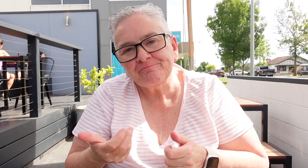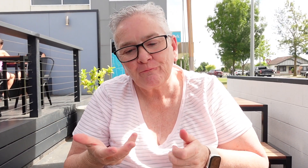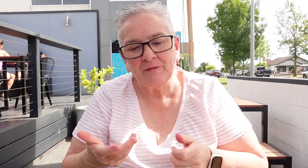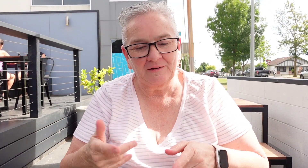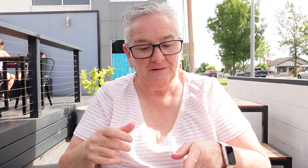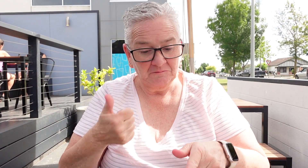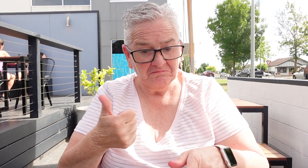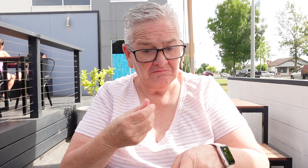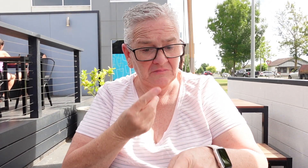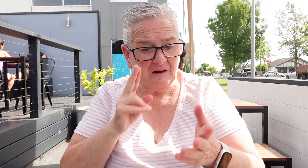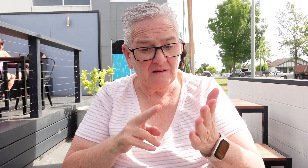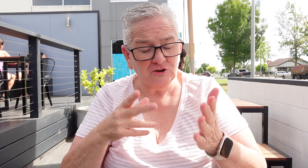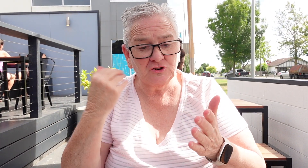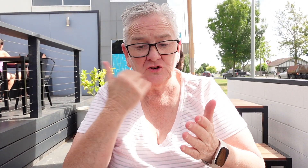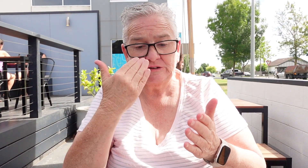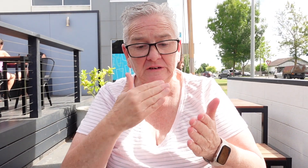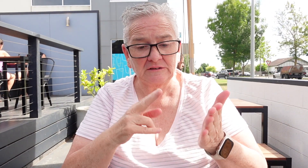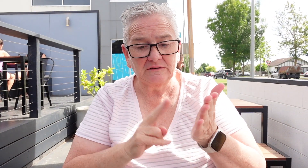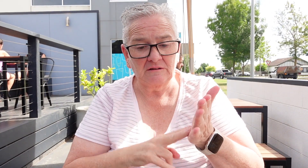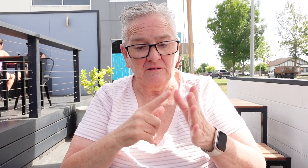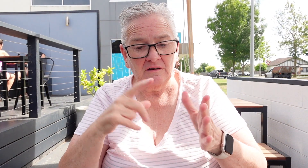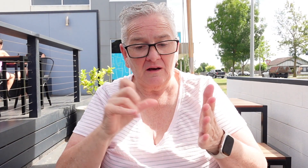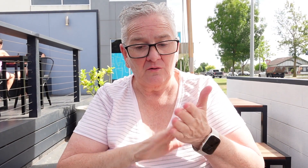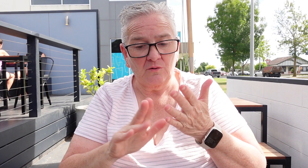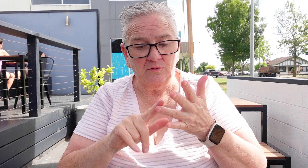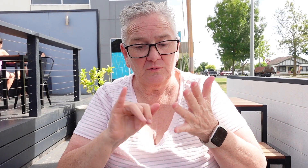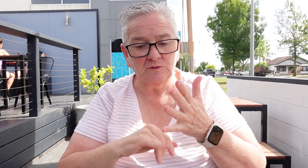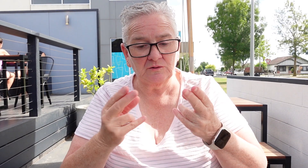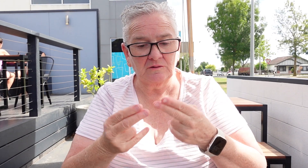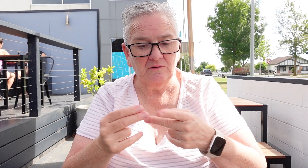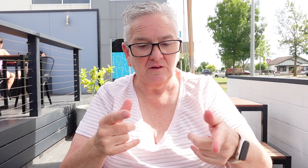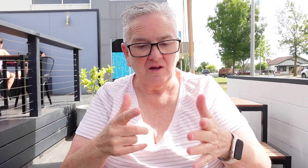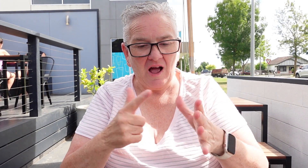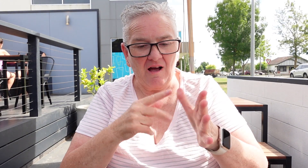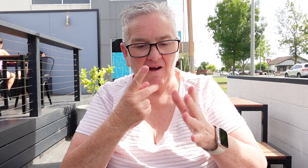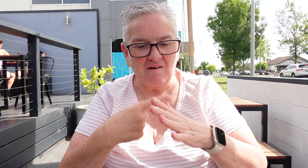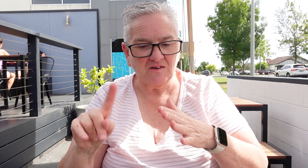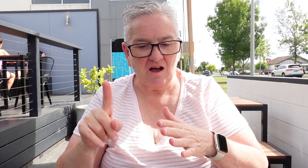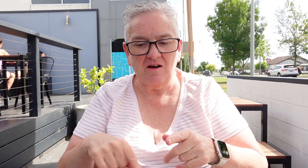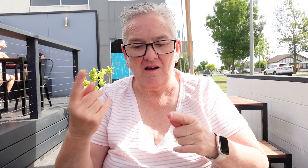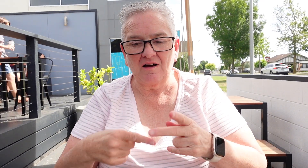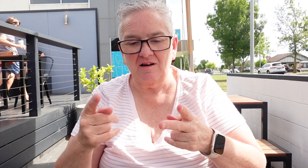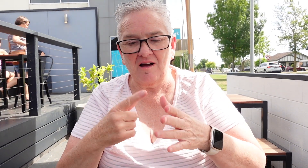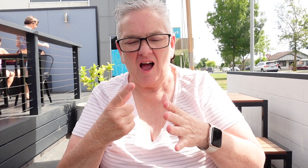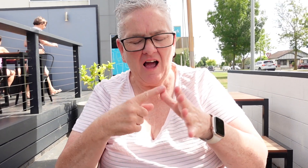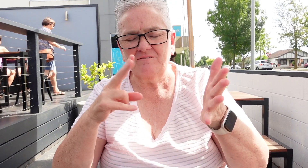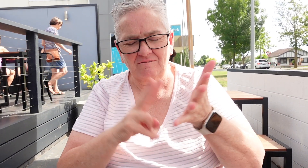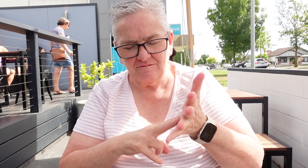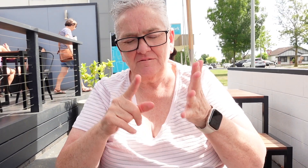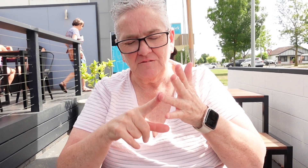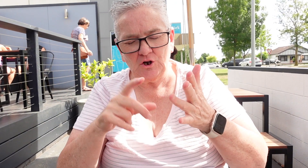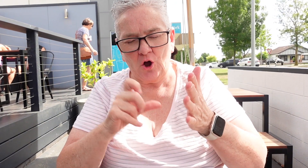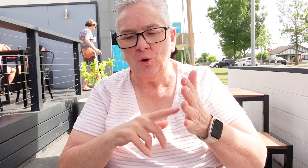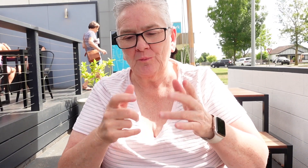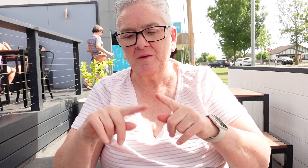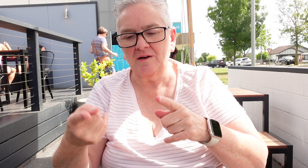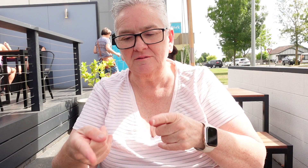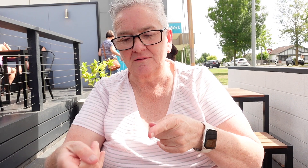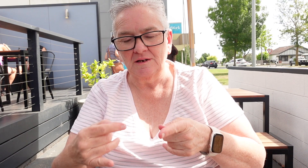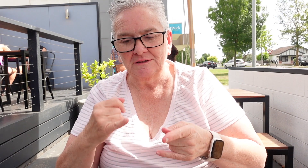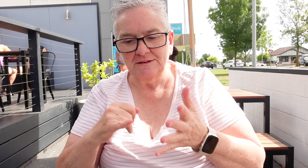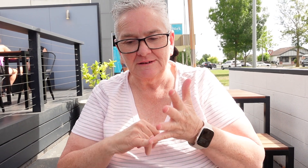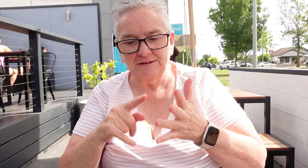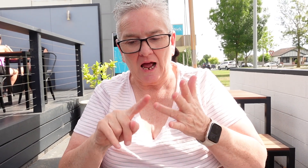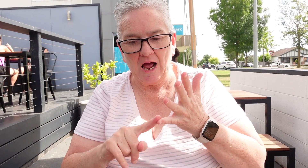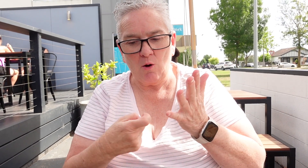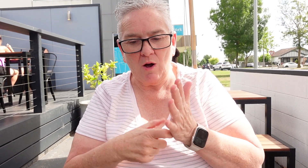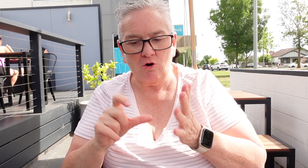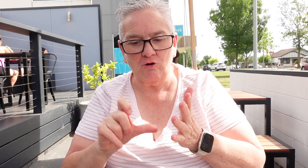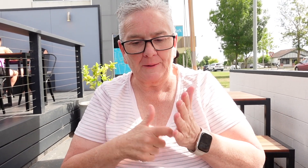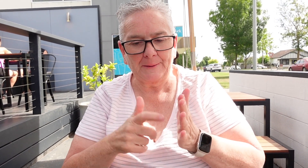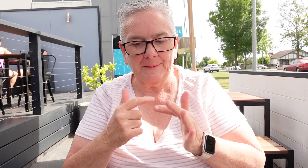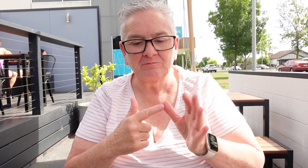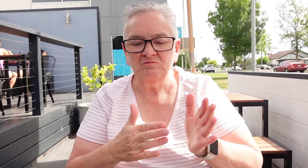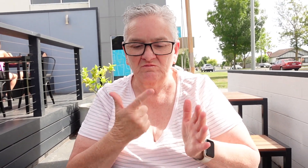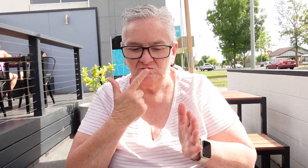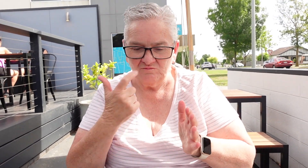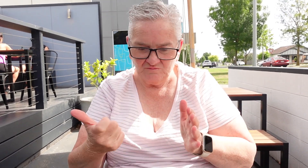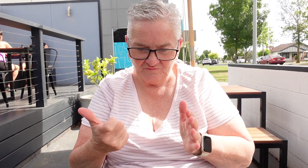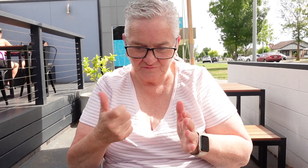This is cheese Nachos with avo and sour cream. Delicious.